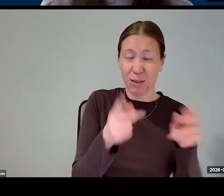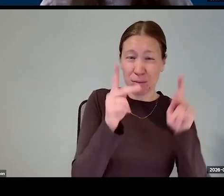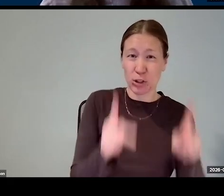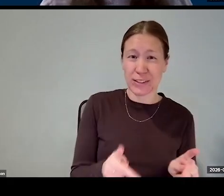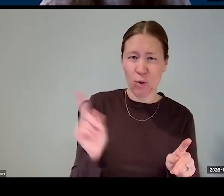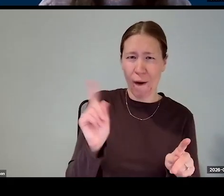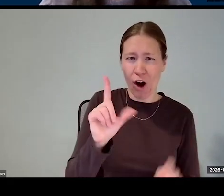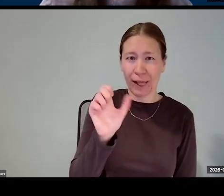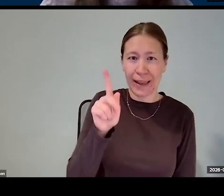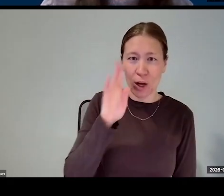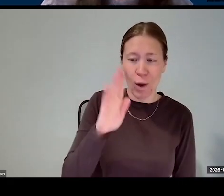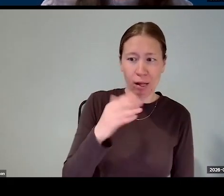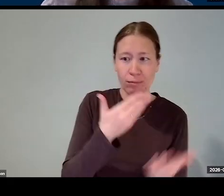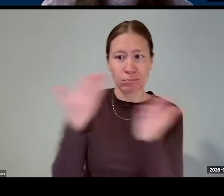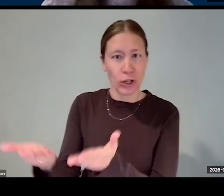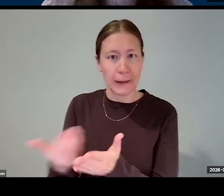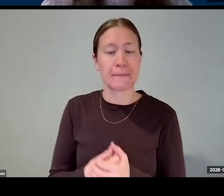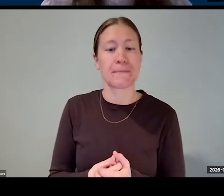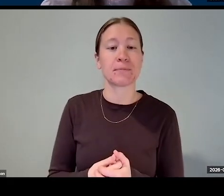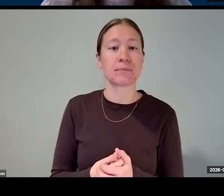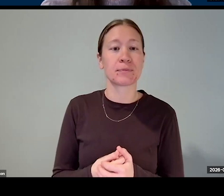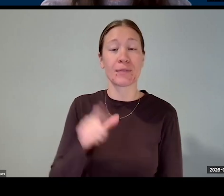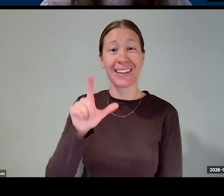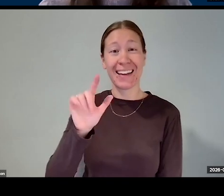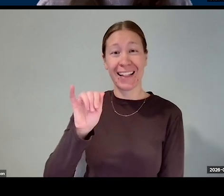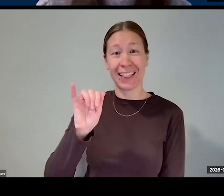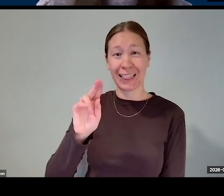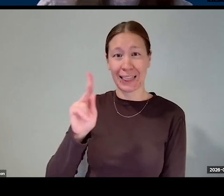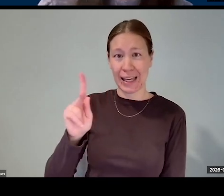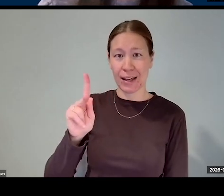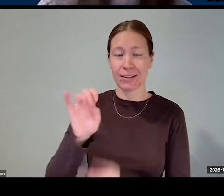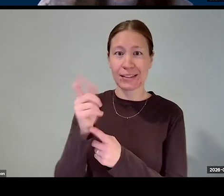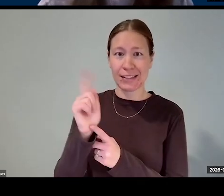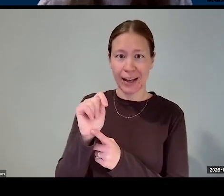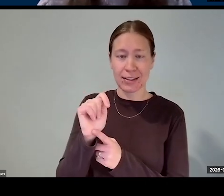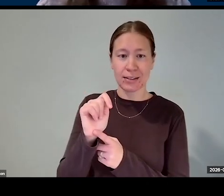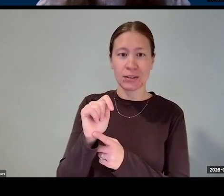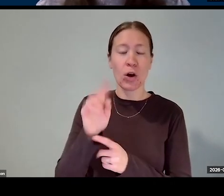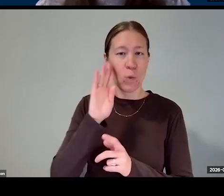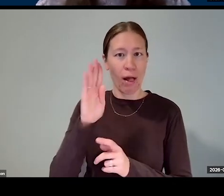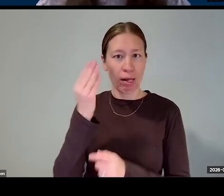So meaningful link text gives us an idea of what the link is and where it will lead us